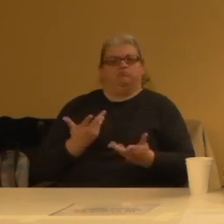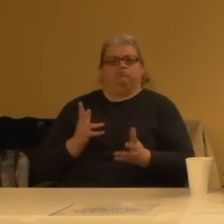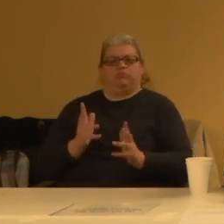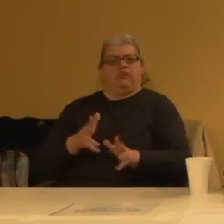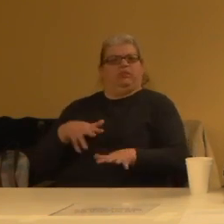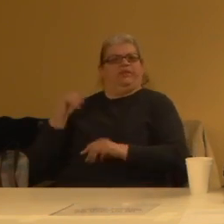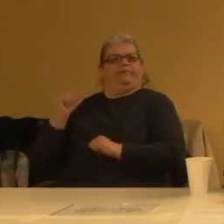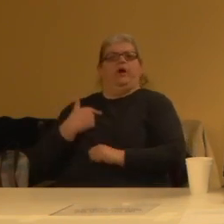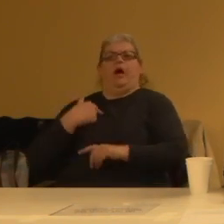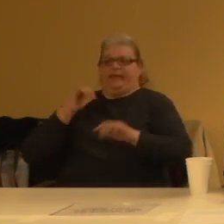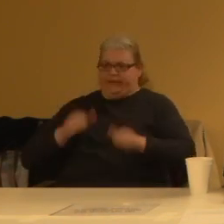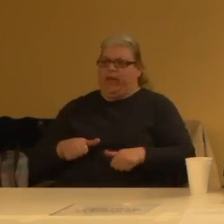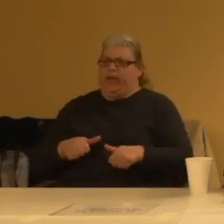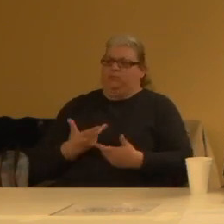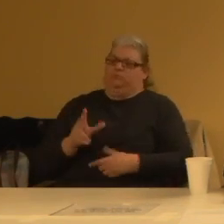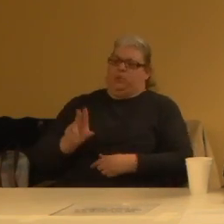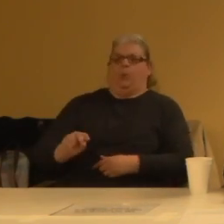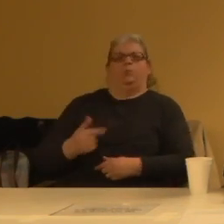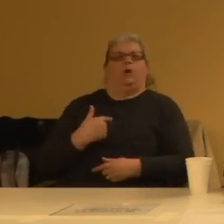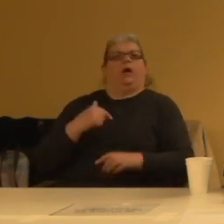I love how I keep...